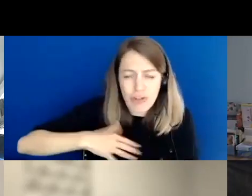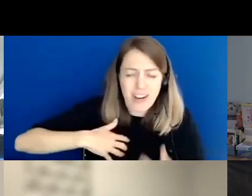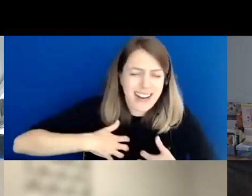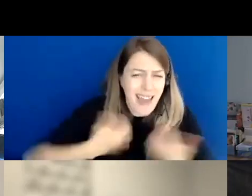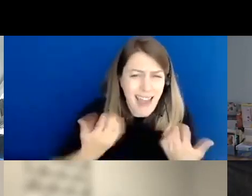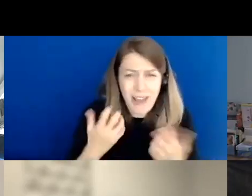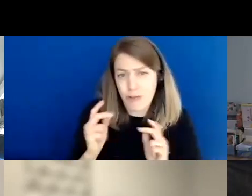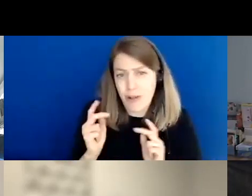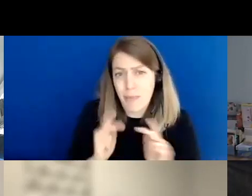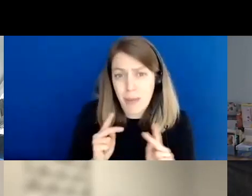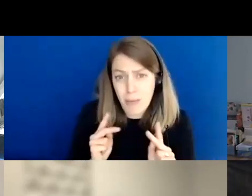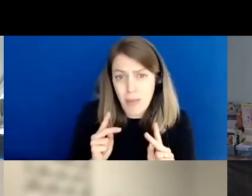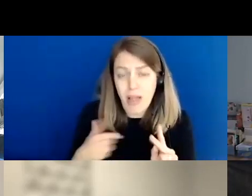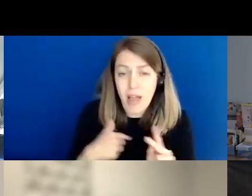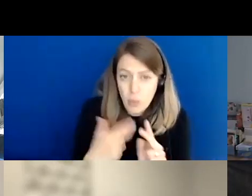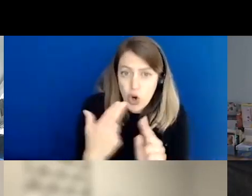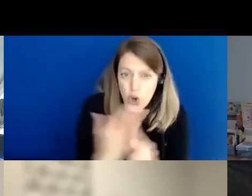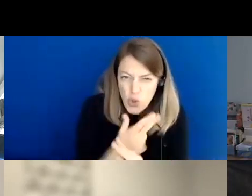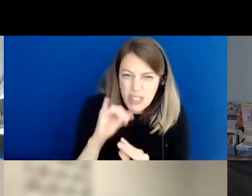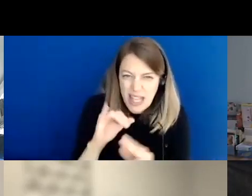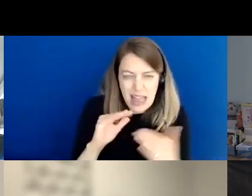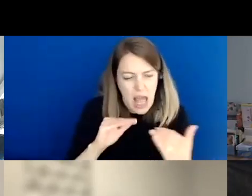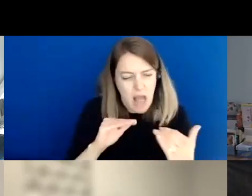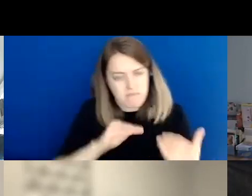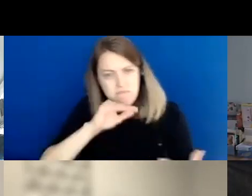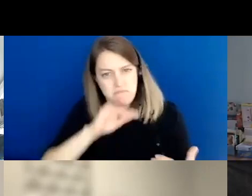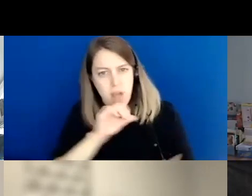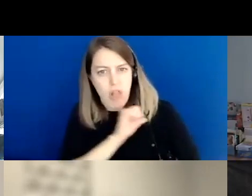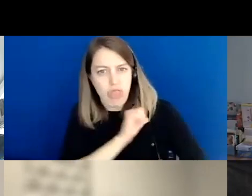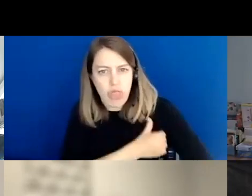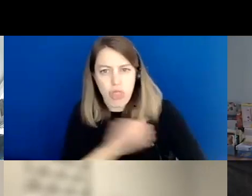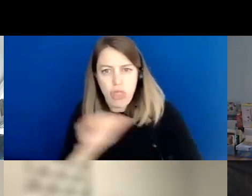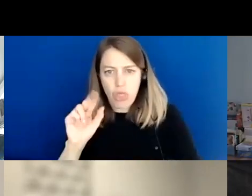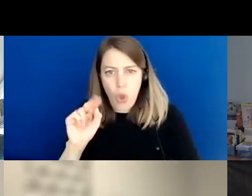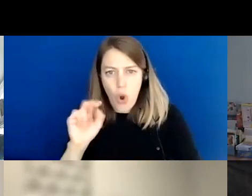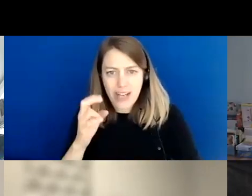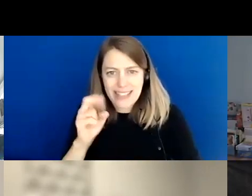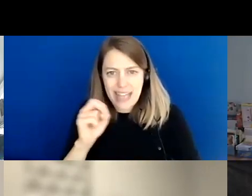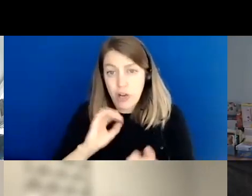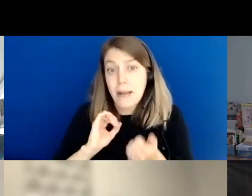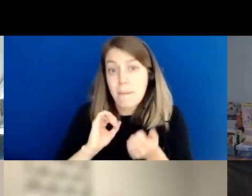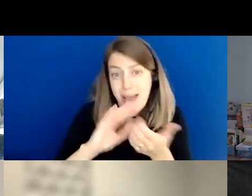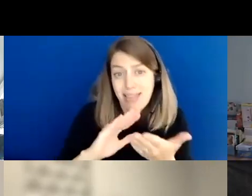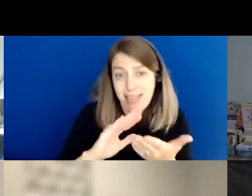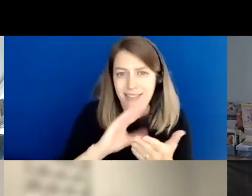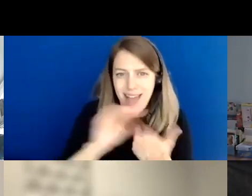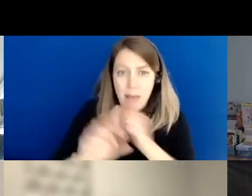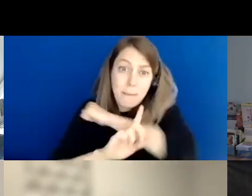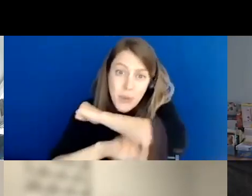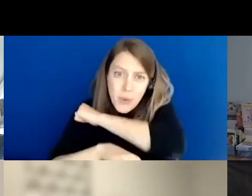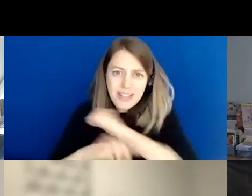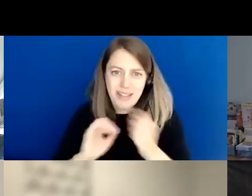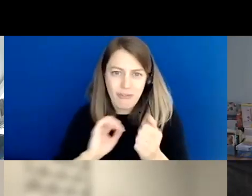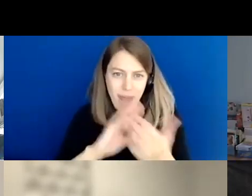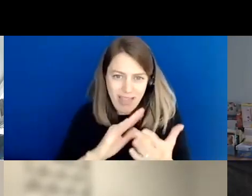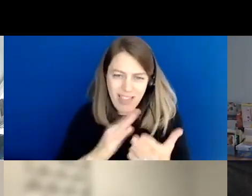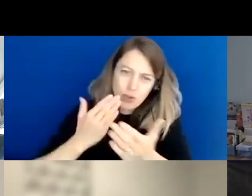and using these kind of authoritarian and punitive methods to justify this.